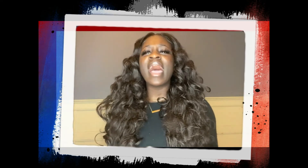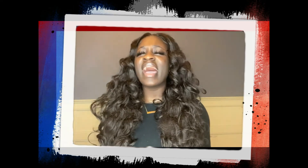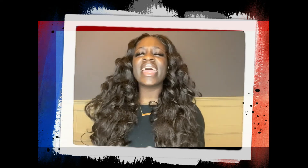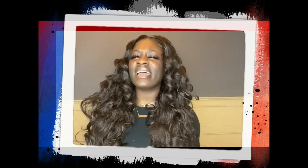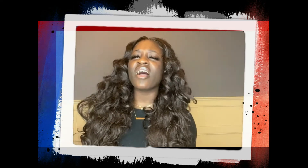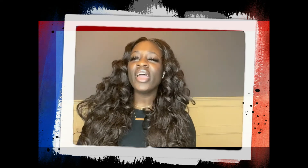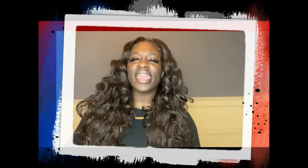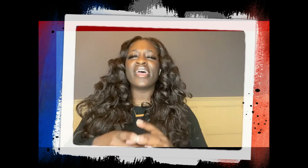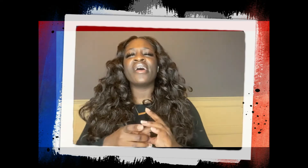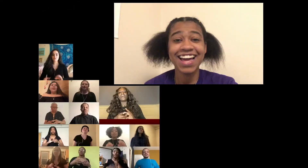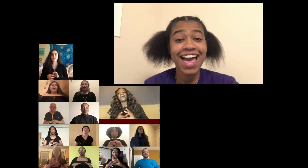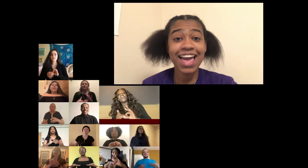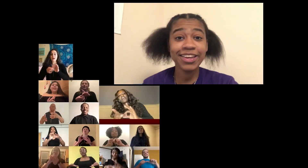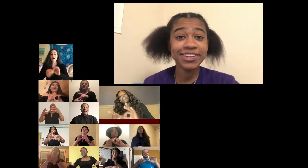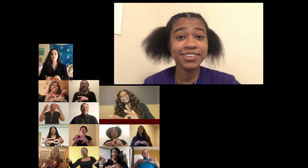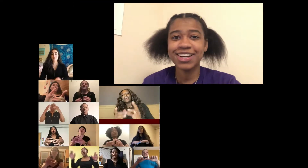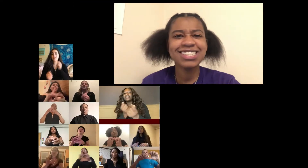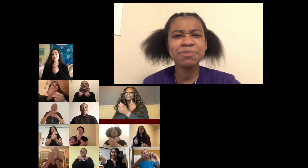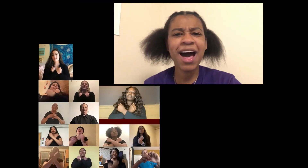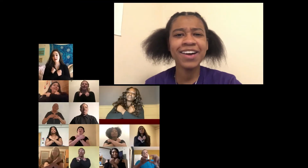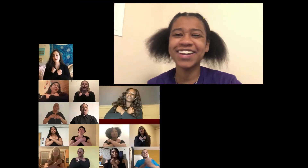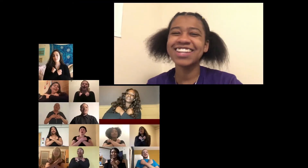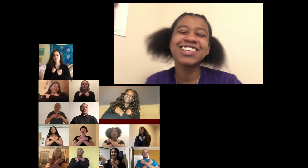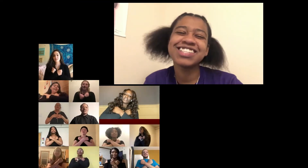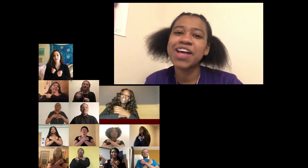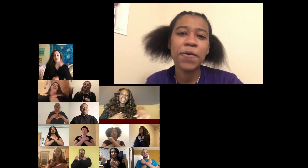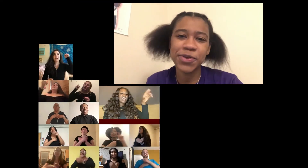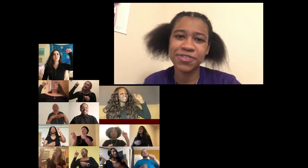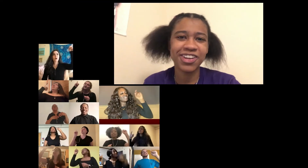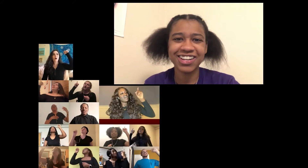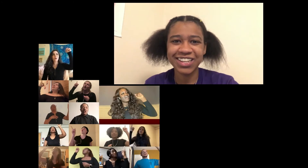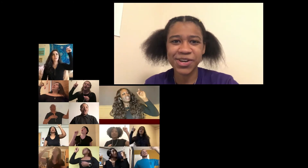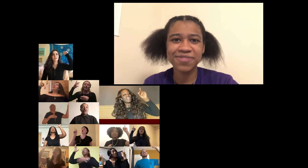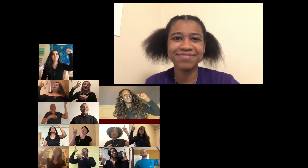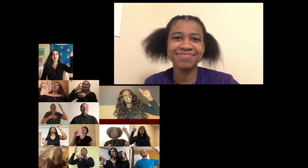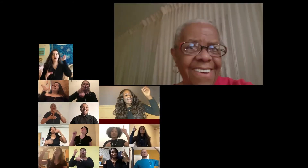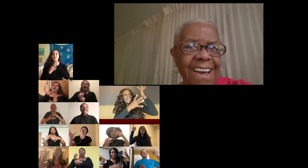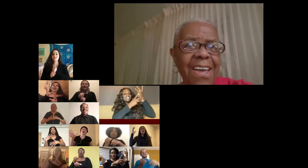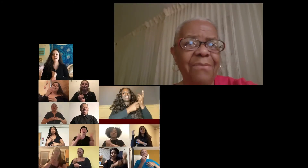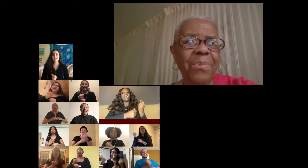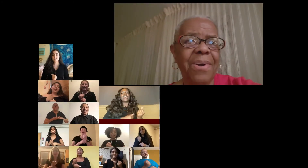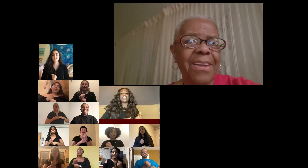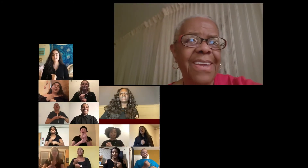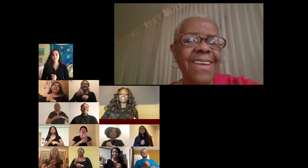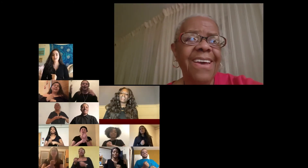Why don't you Hey you, smile, it looks so beautiful on you. Hi, everyone.